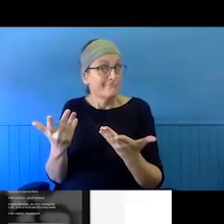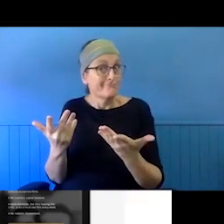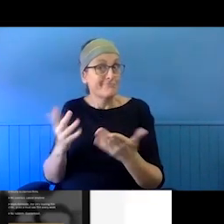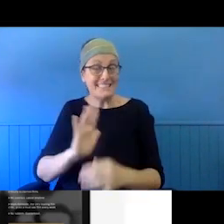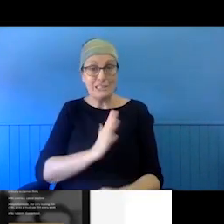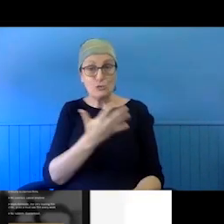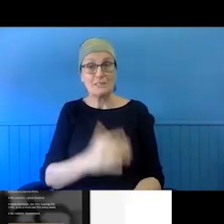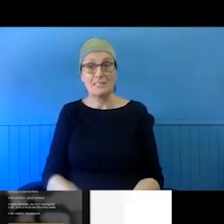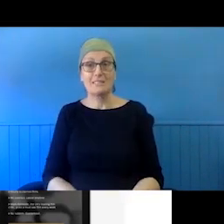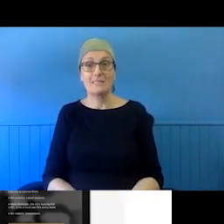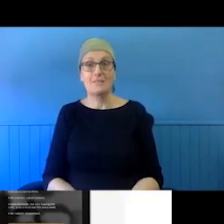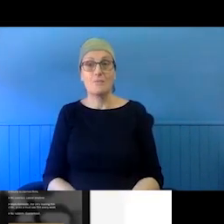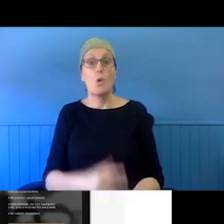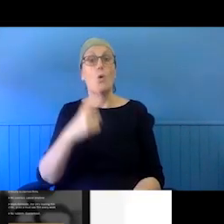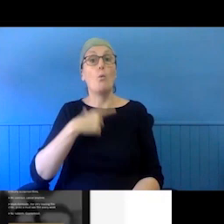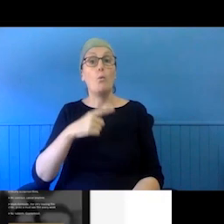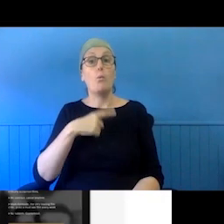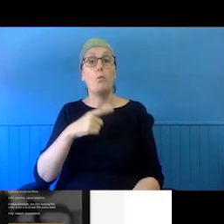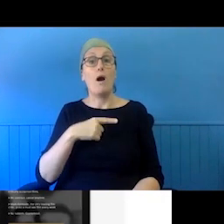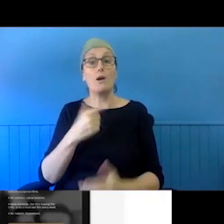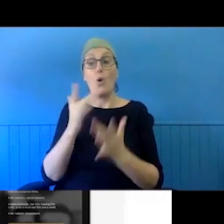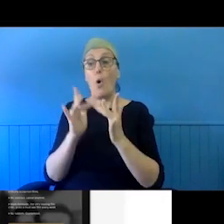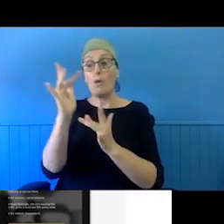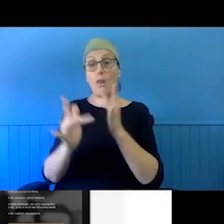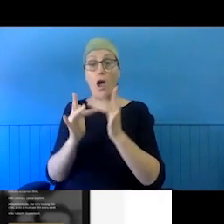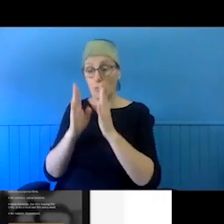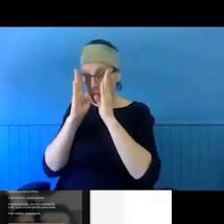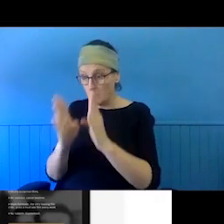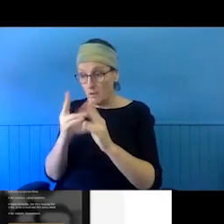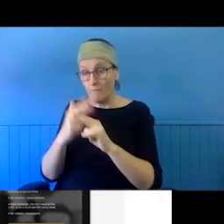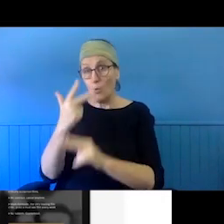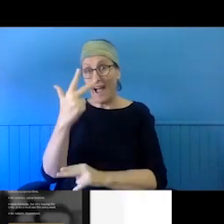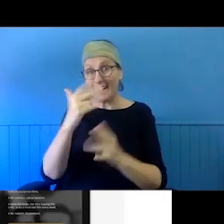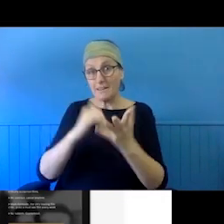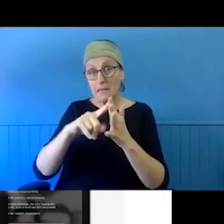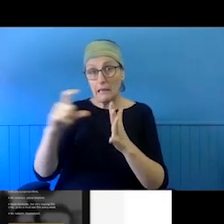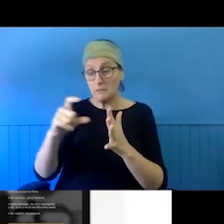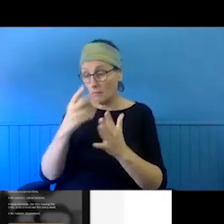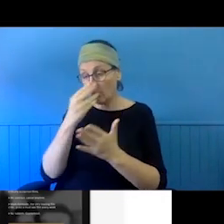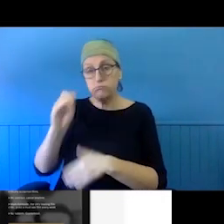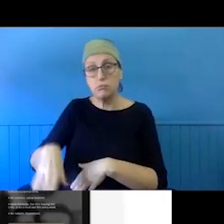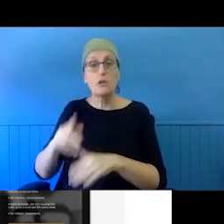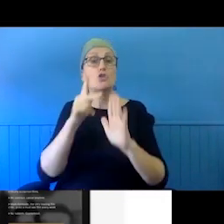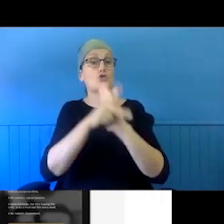seconds, and it's dropping. So, video's a good way of engaging people quickly. Facebook and YouTube are the obvious leaders in this